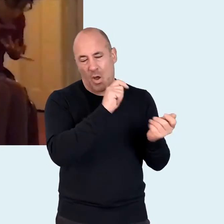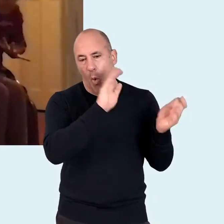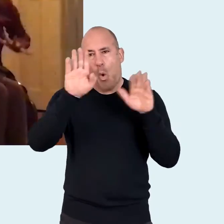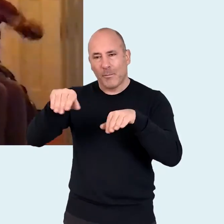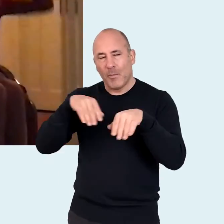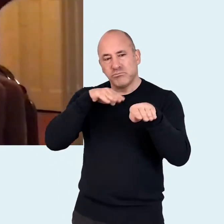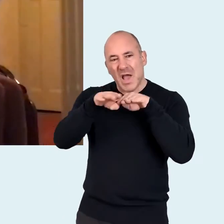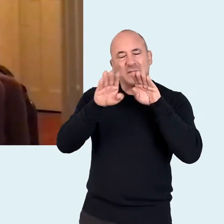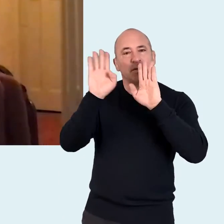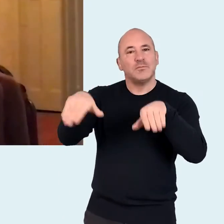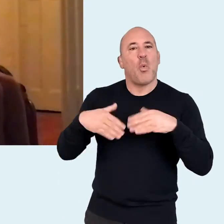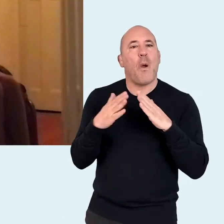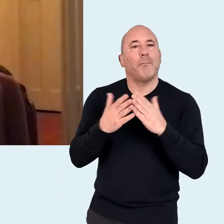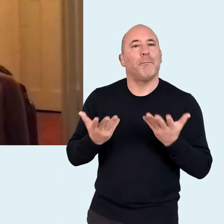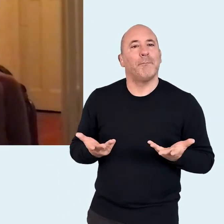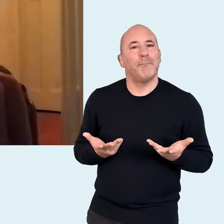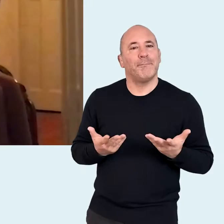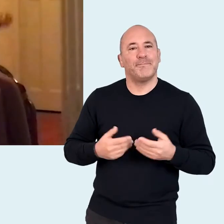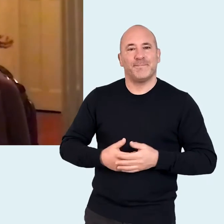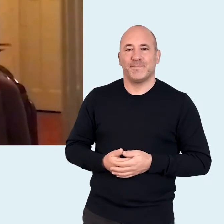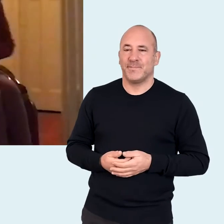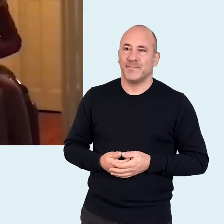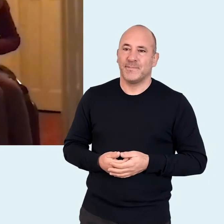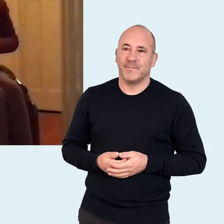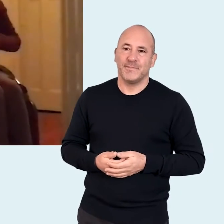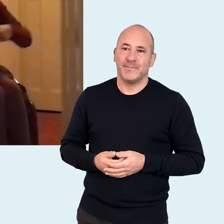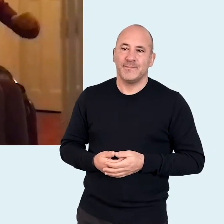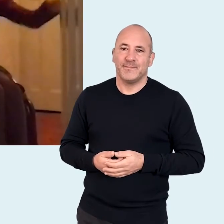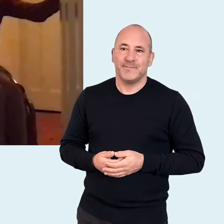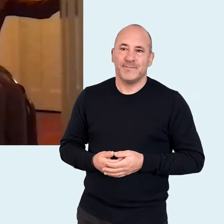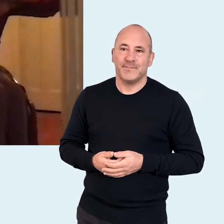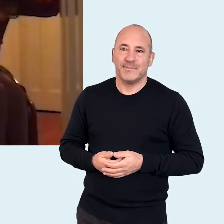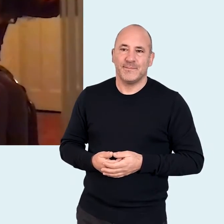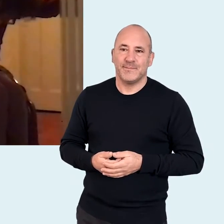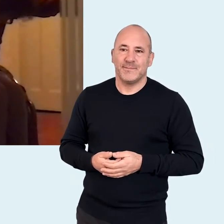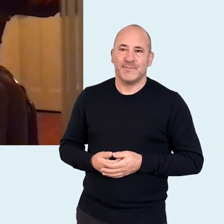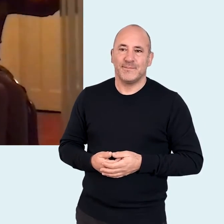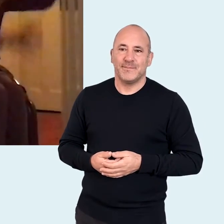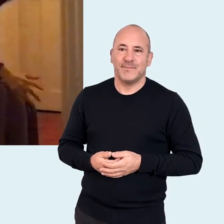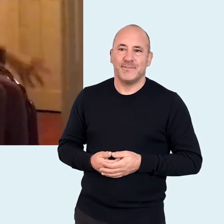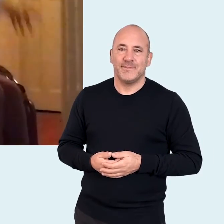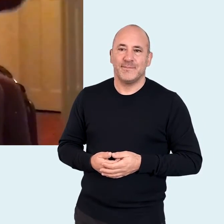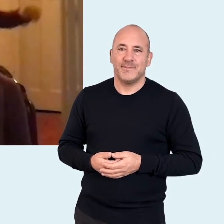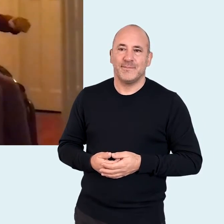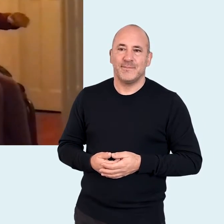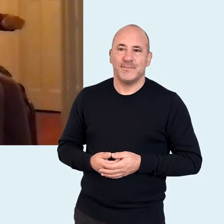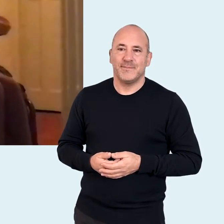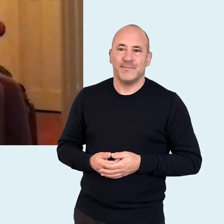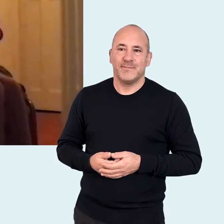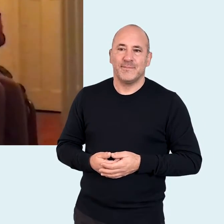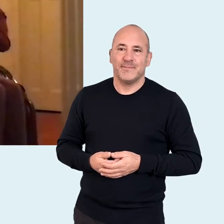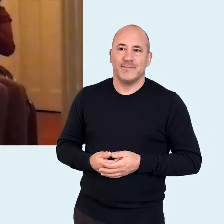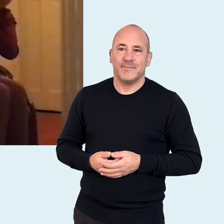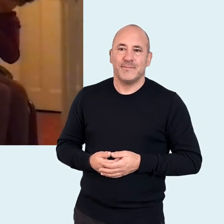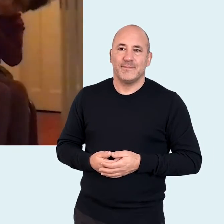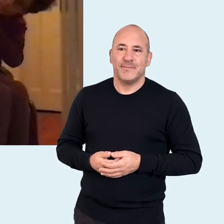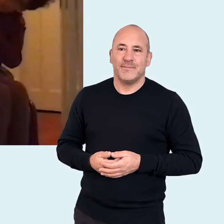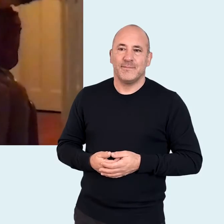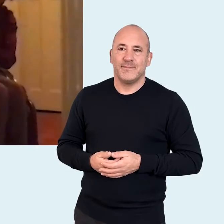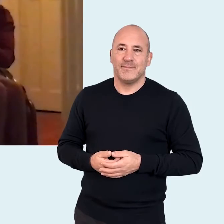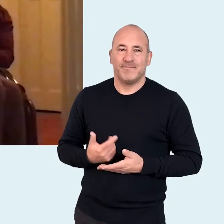for additional practise and for home study.